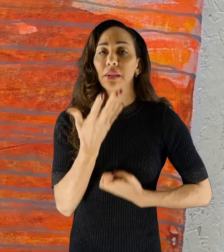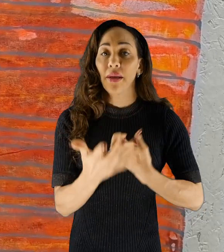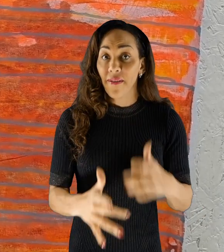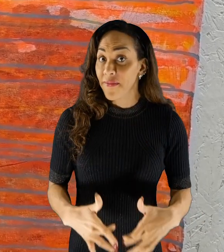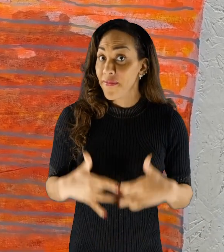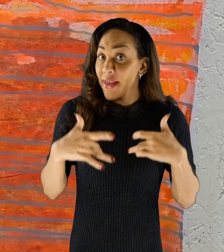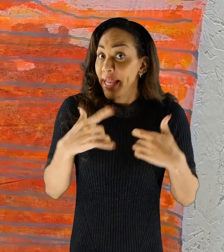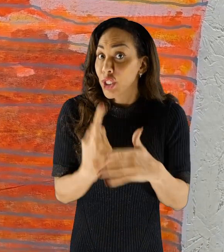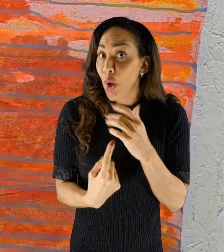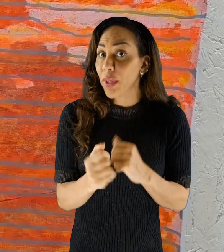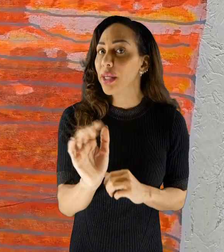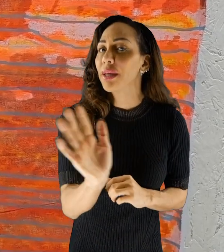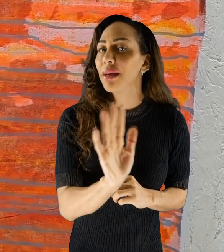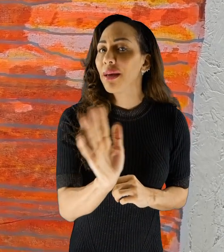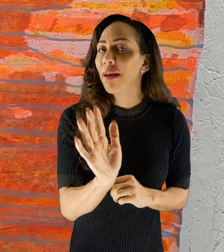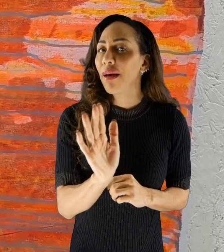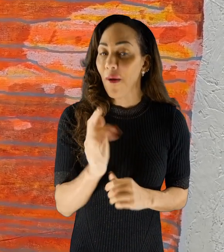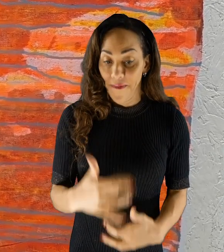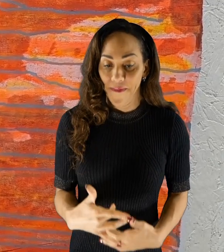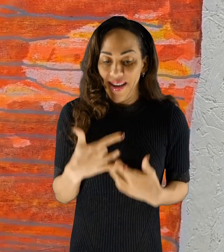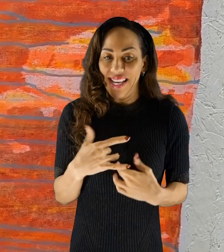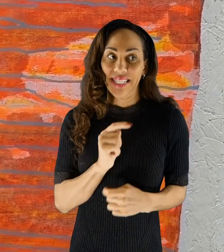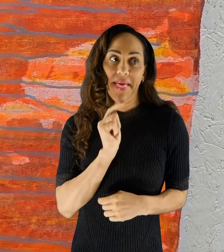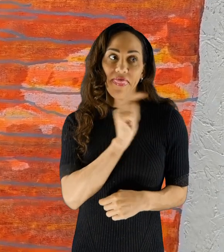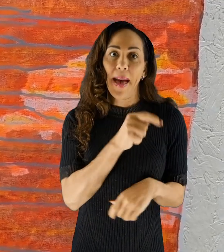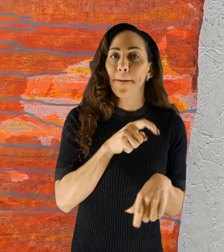This painting represents a feeling of seeing.